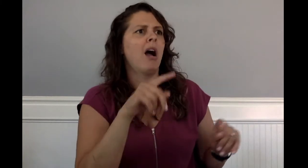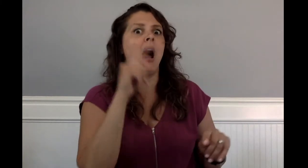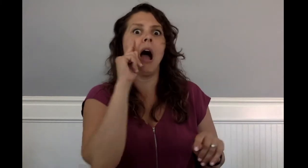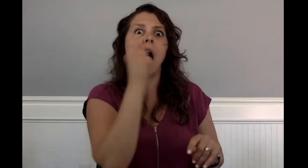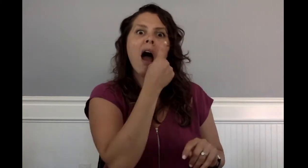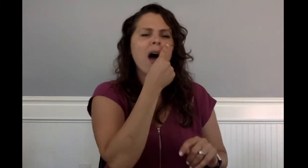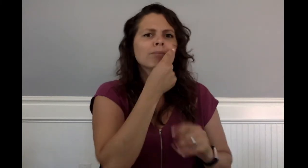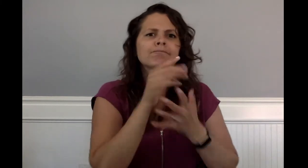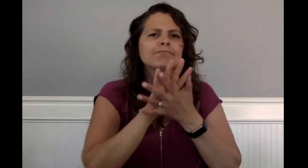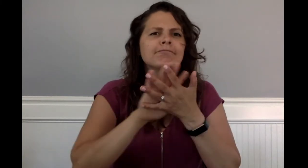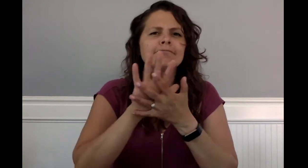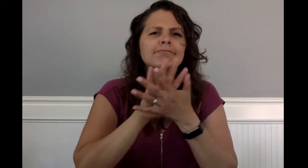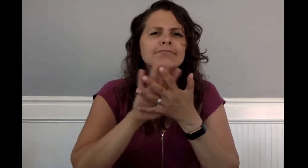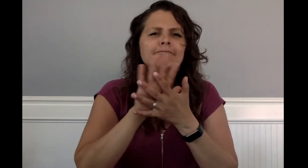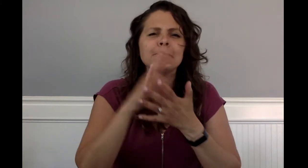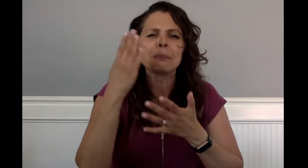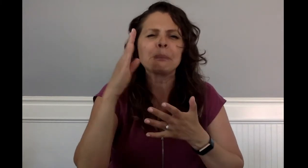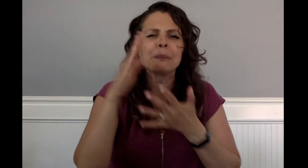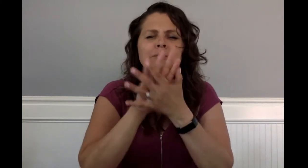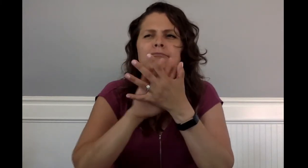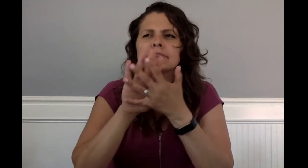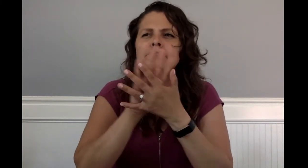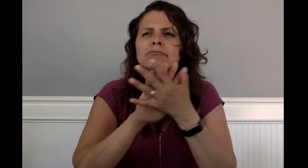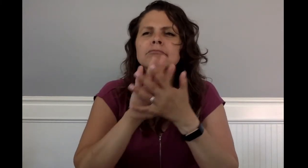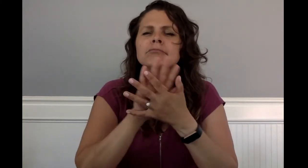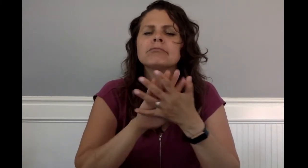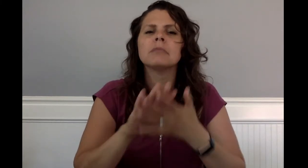His eyes were milky blue.